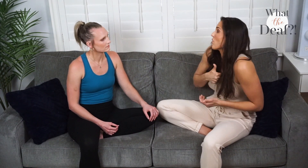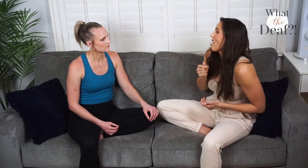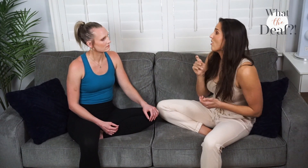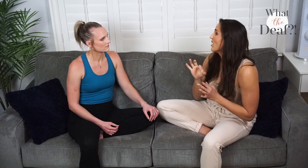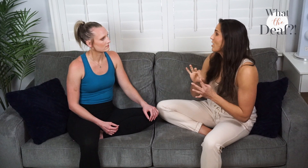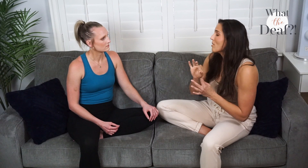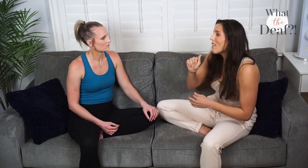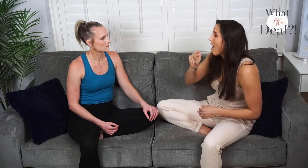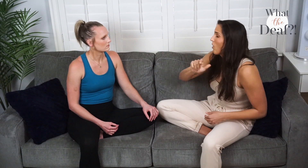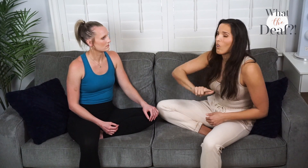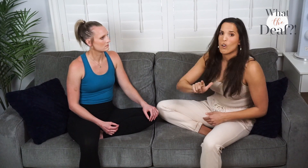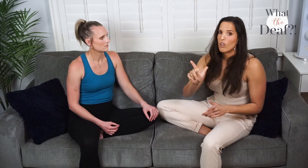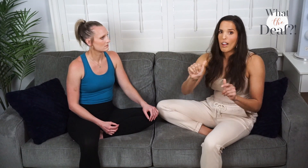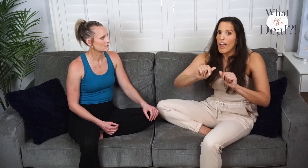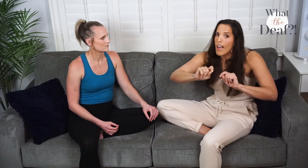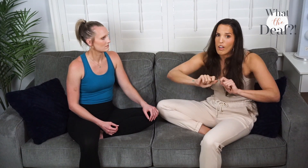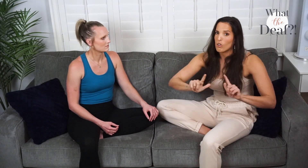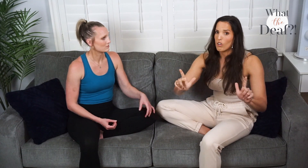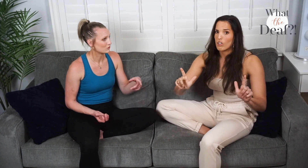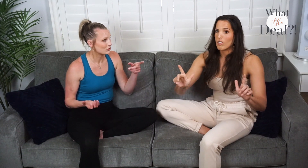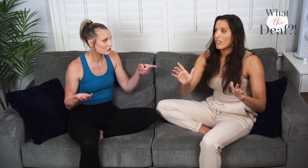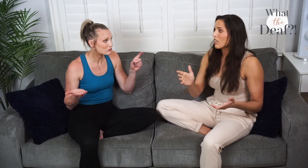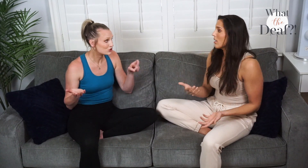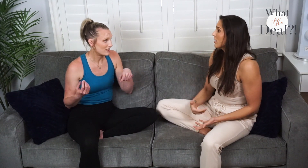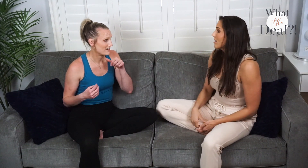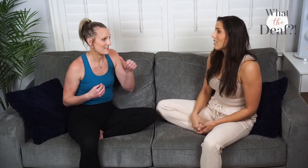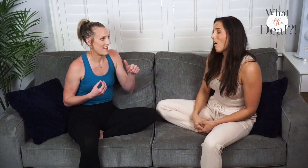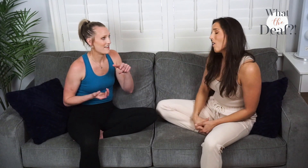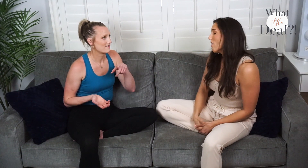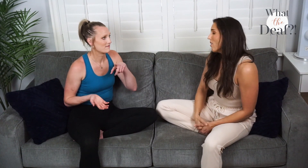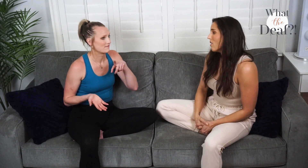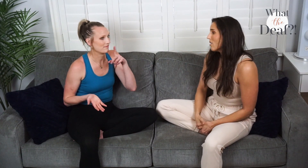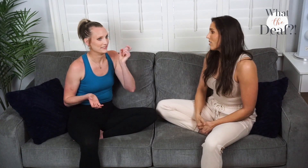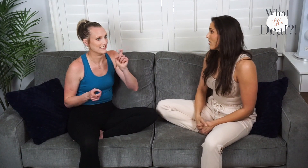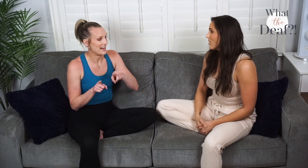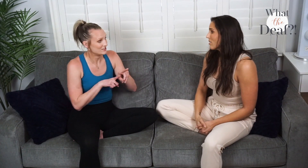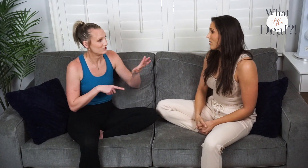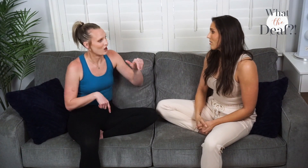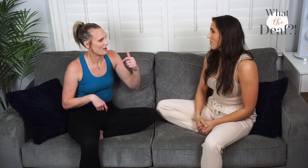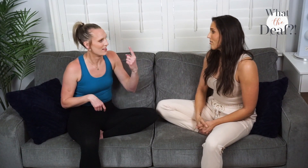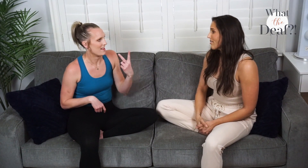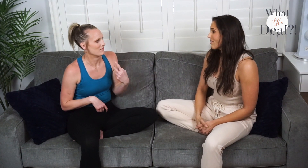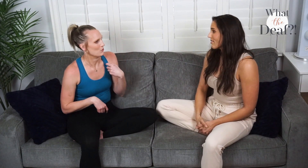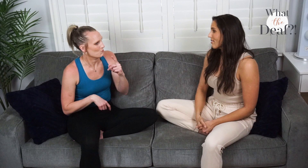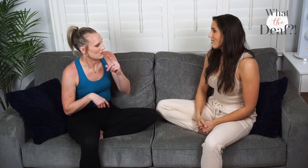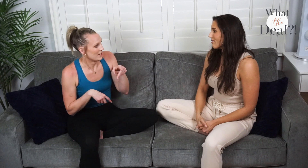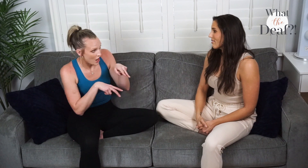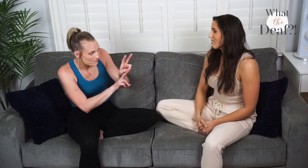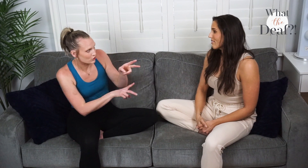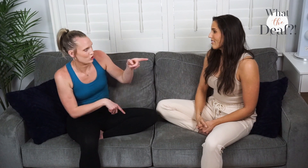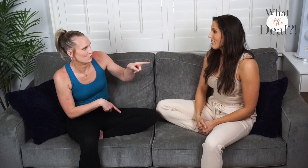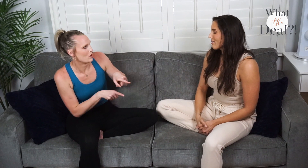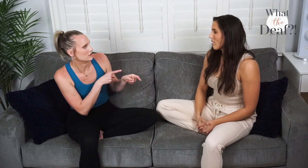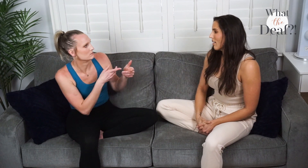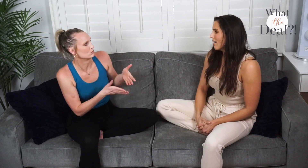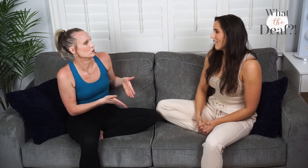And I don’t regret the relationship at all, at all! And you shouldn’t! -No. ’Cause as your other half, I really look up to you